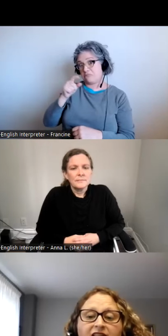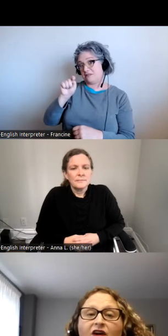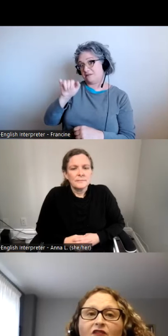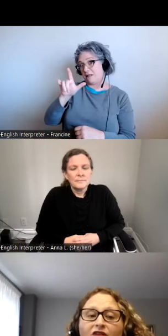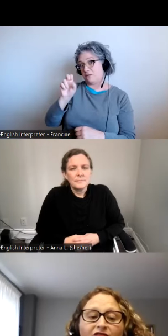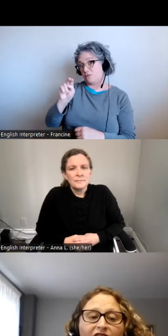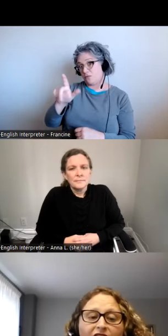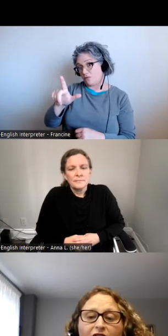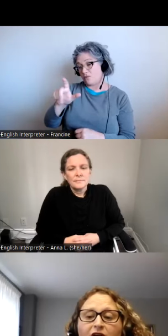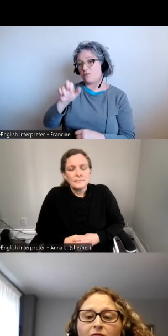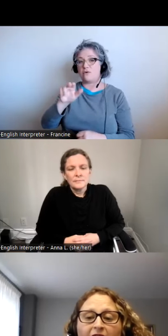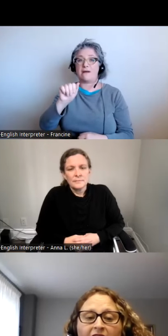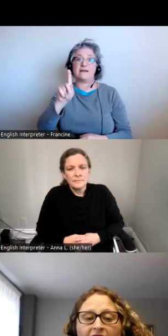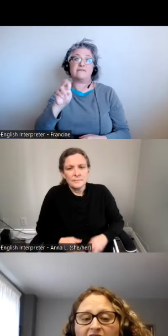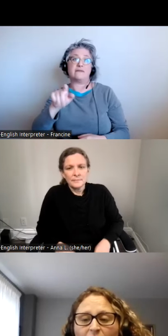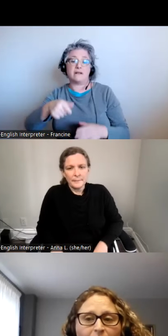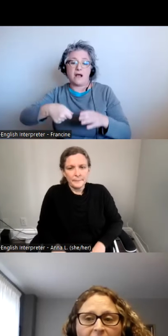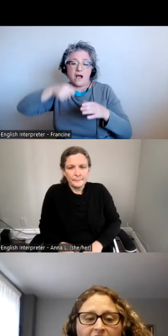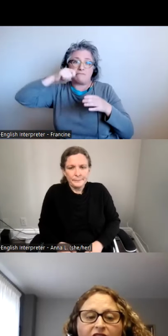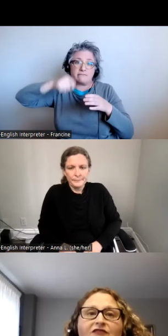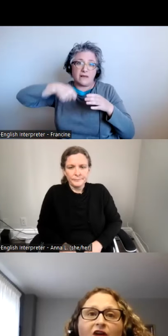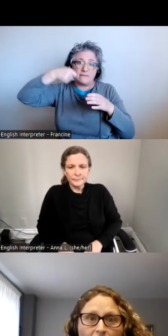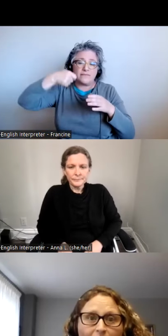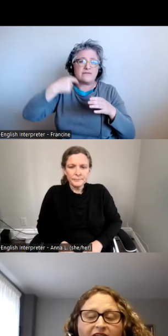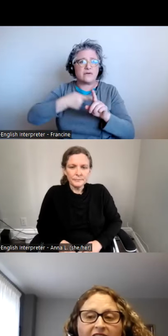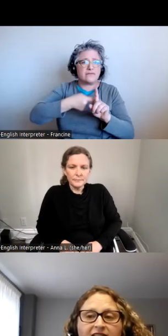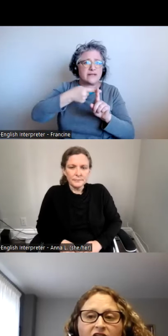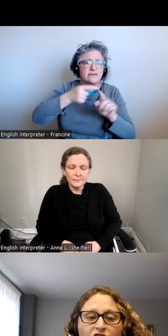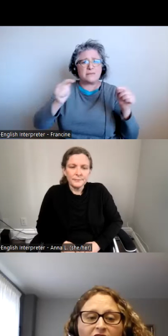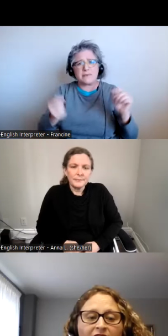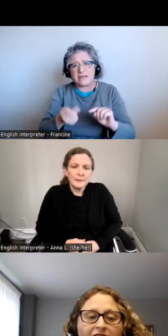chills. Muscle and joint pain can occur as well. And